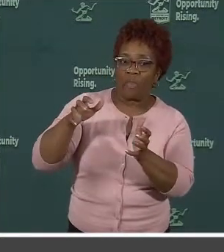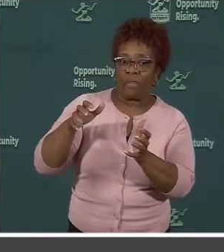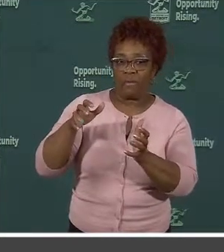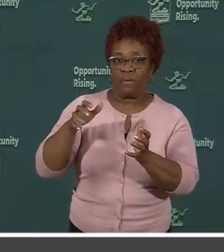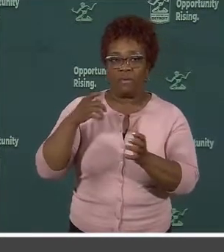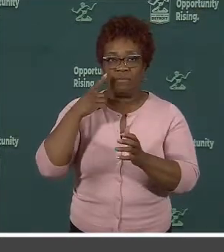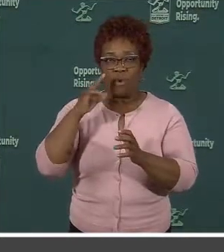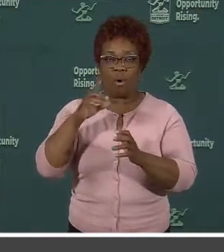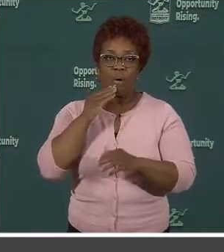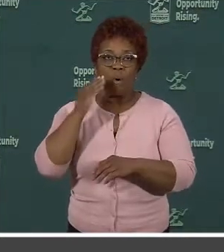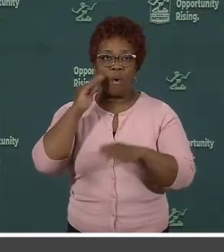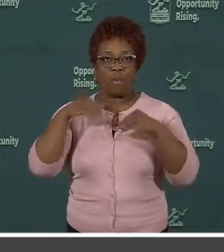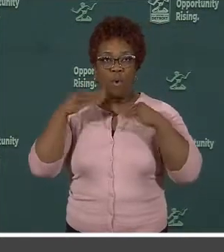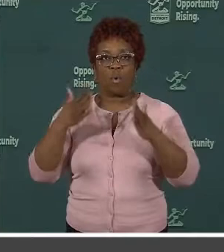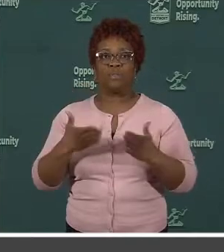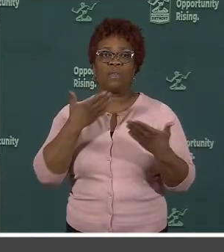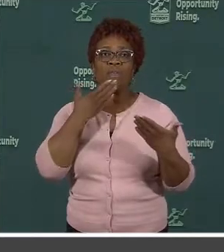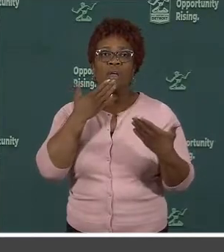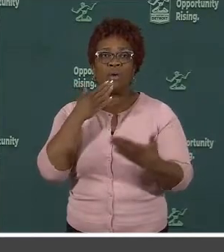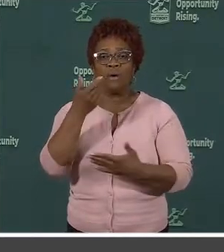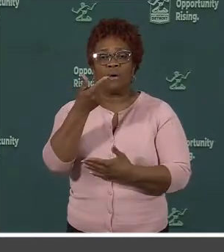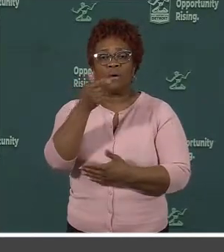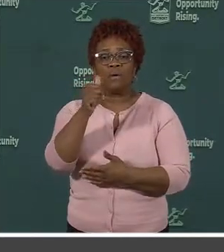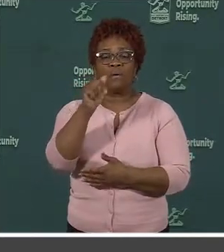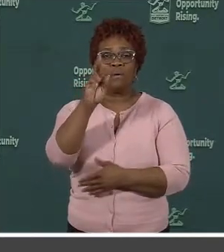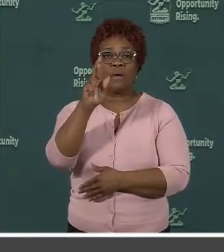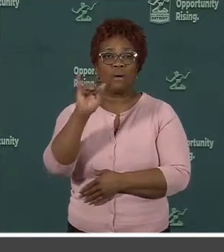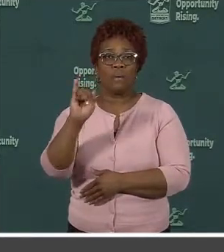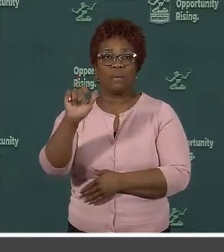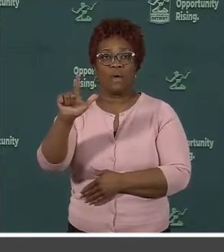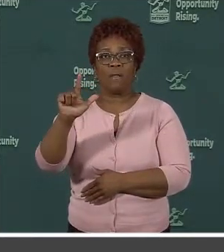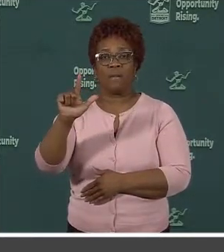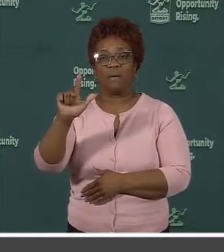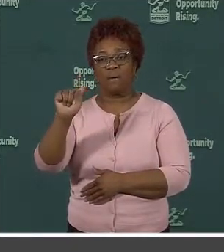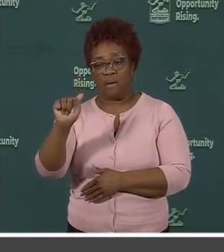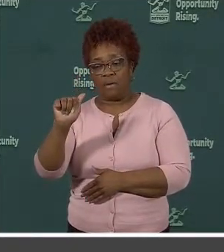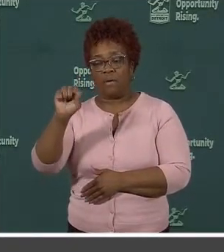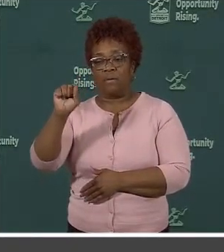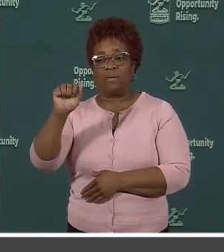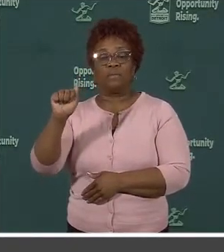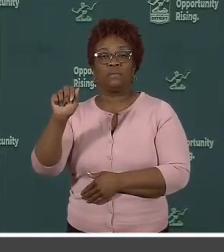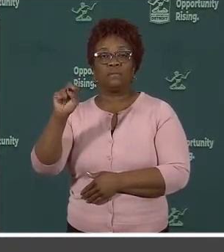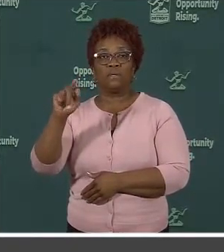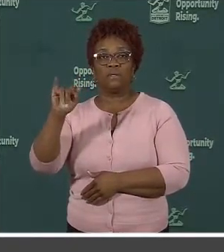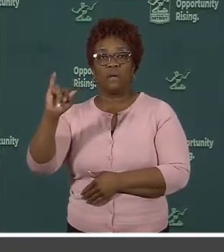THANK GABRIELA SANTIAGO ROMERO WHO'S BEEN LOBBYING FOR THIS PLAN TO MOVE THE PROPERTY INTO